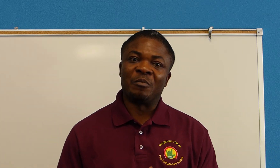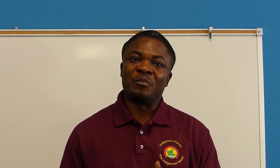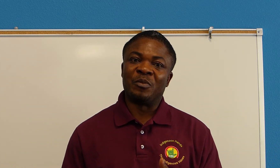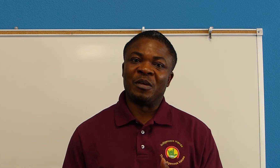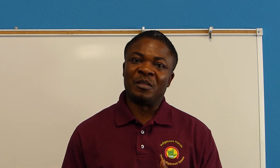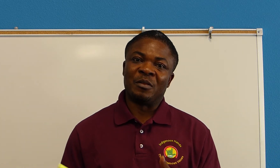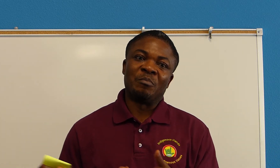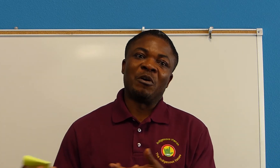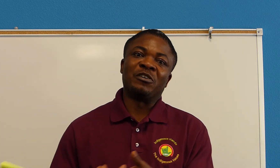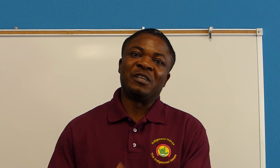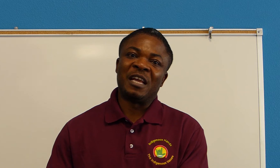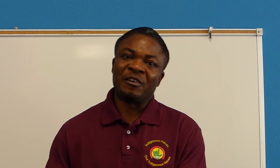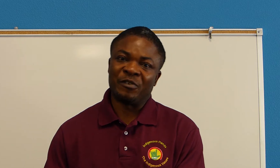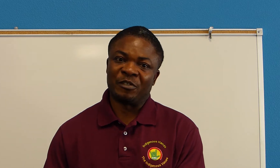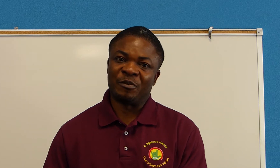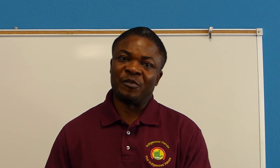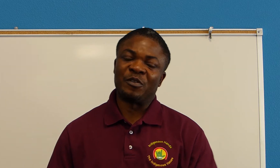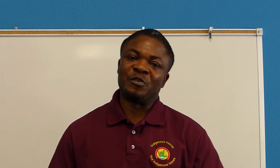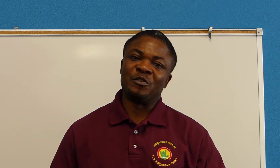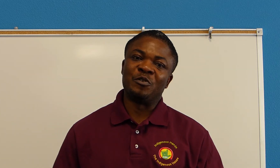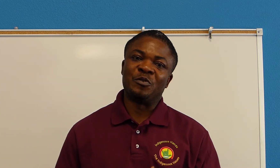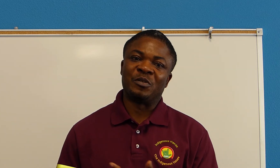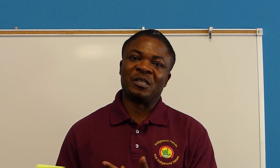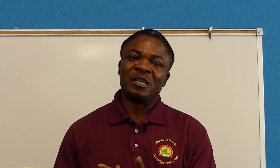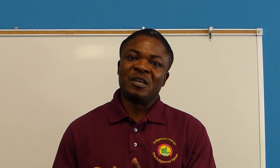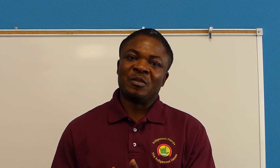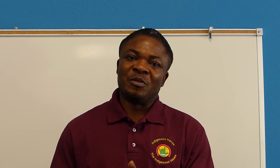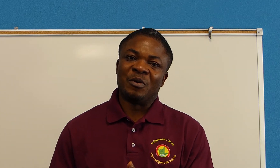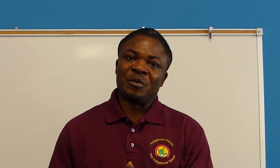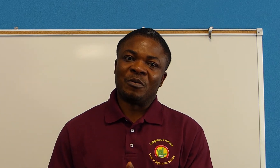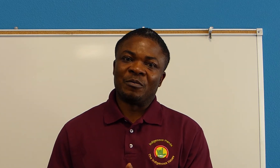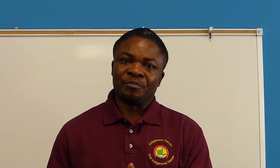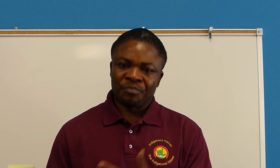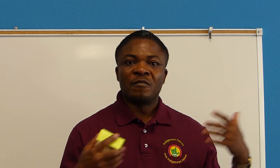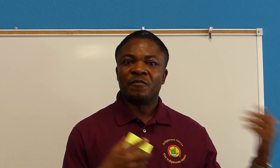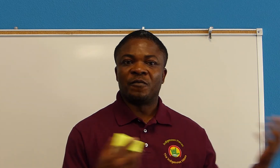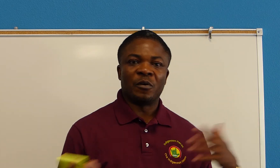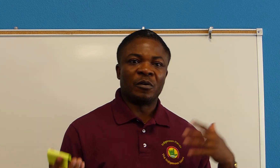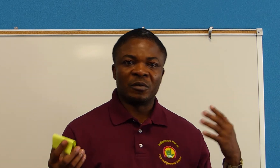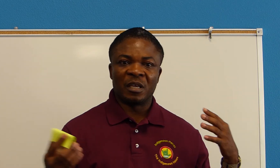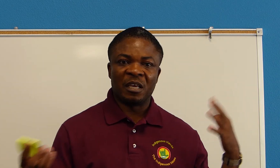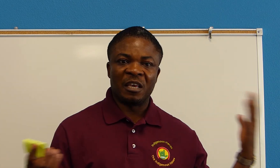the the modern language prefer to use, the for